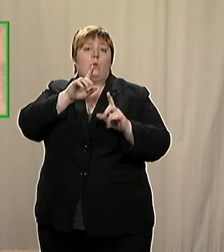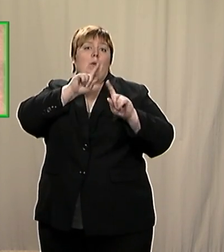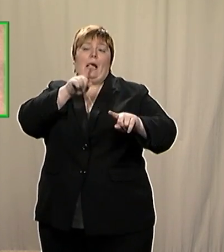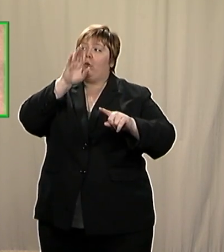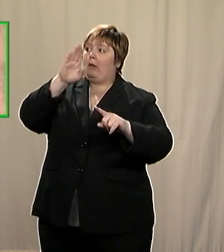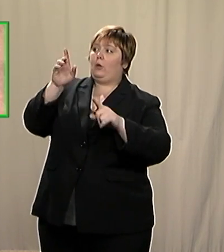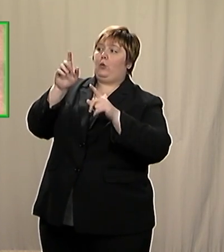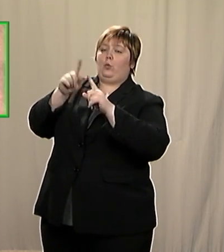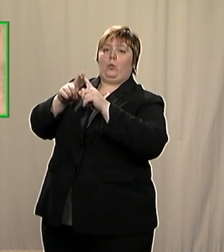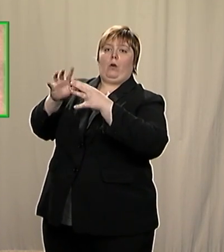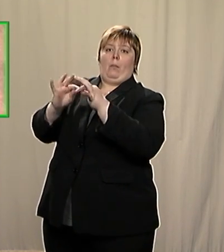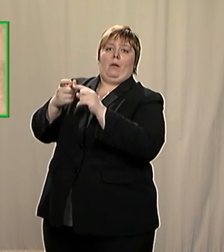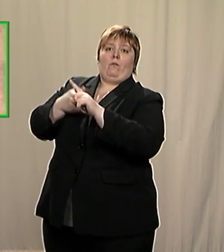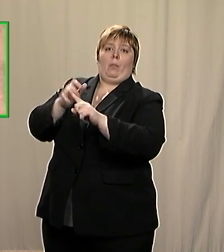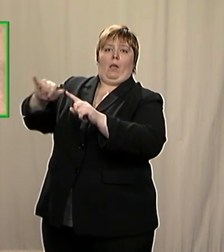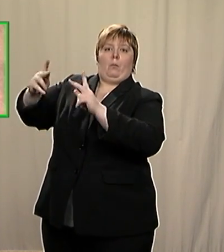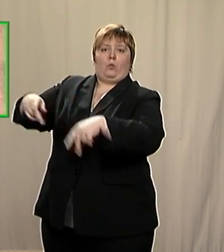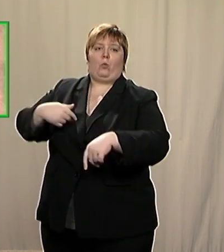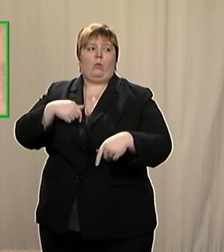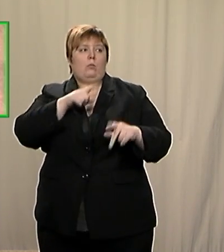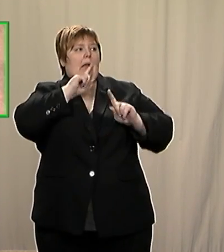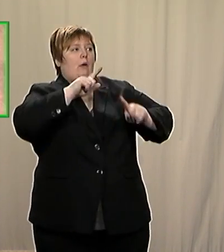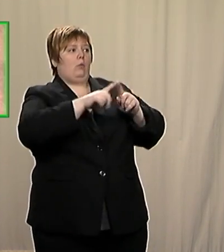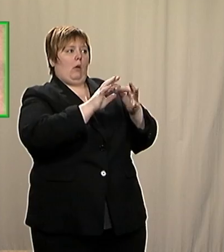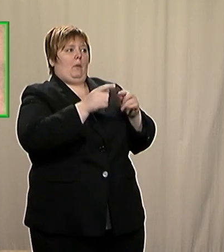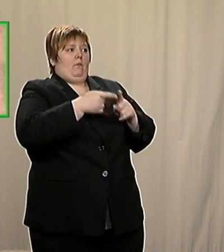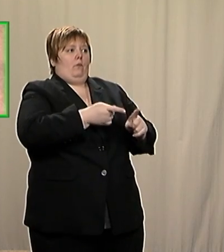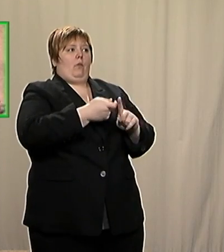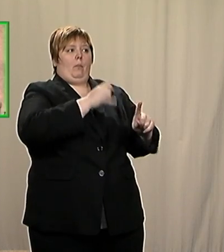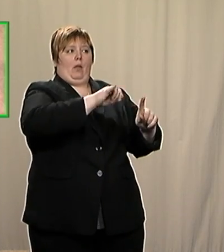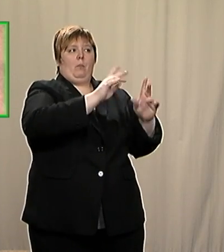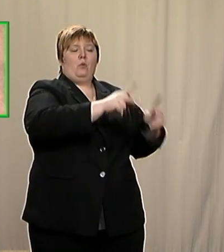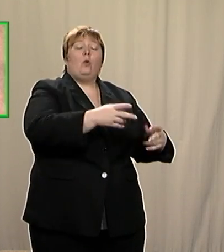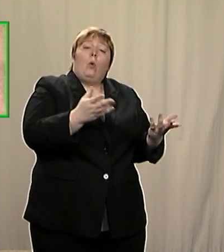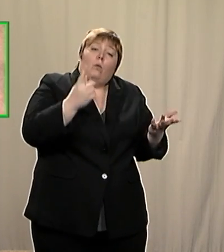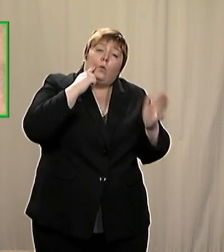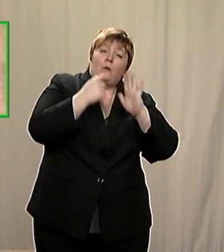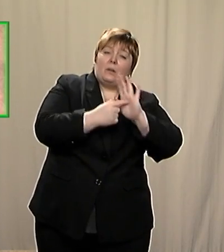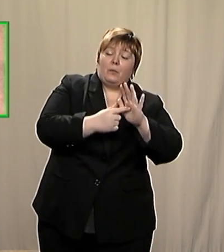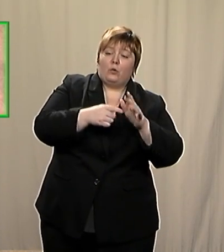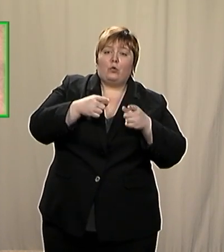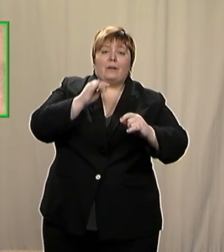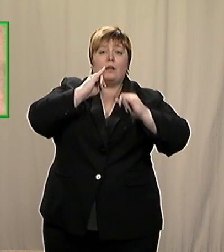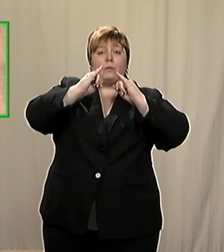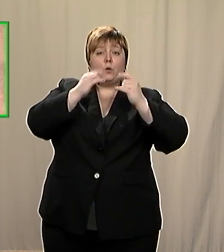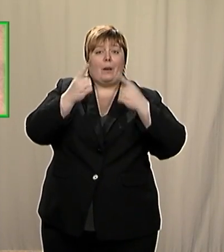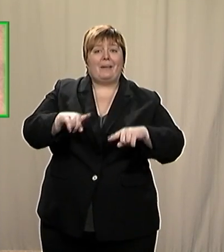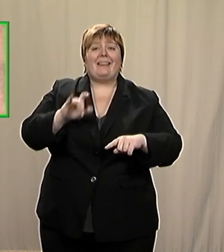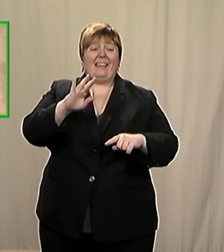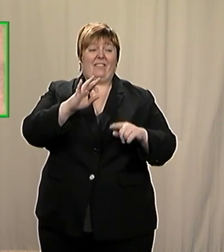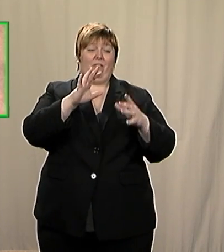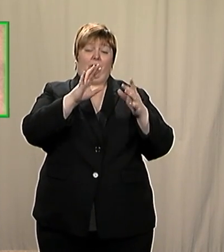to comments made by the interlocutors. So for example, if during an interview a person expresses something that is very sad,